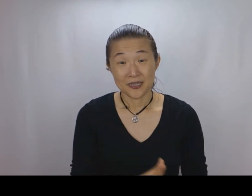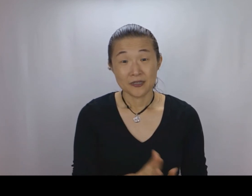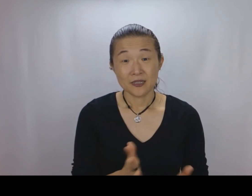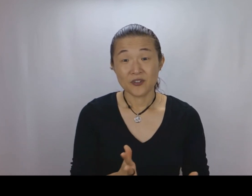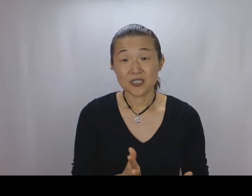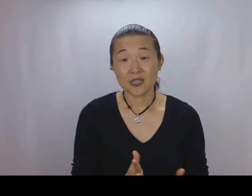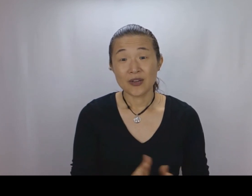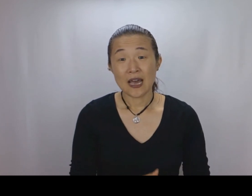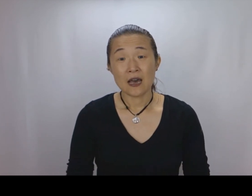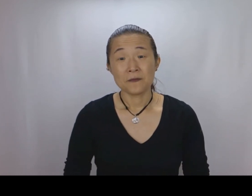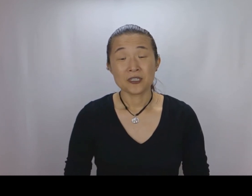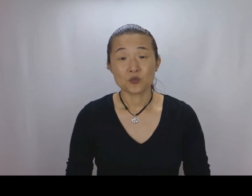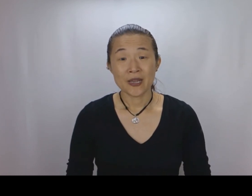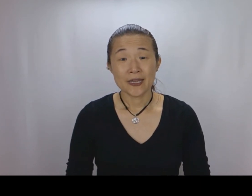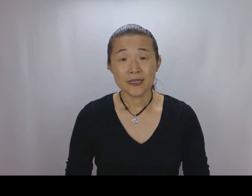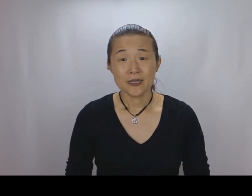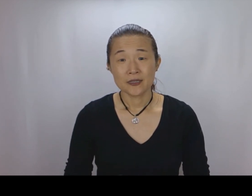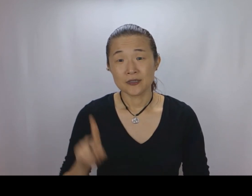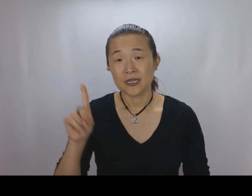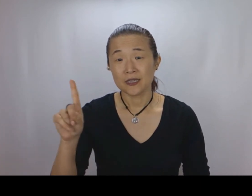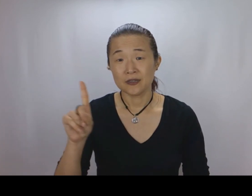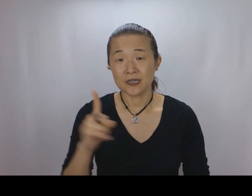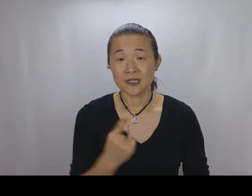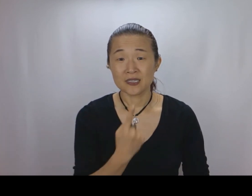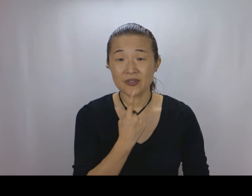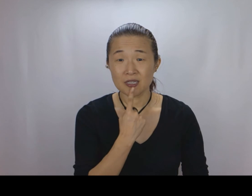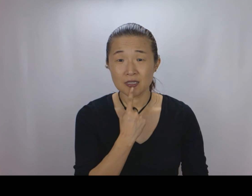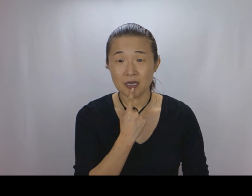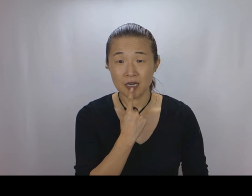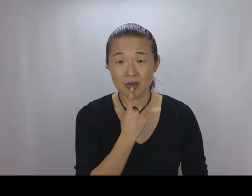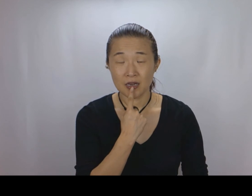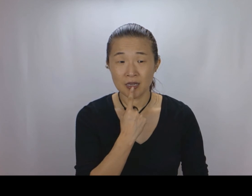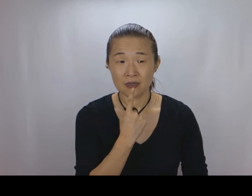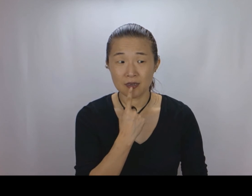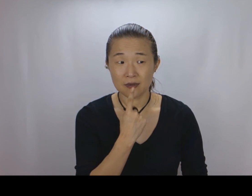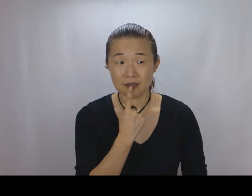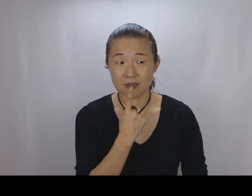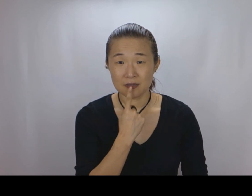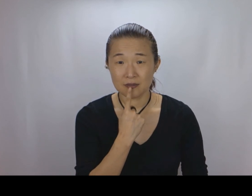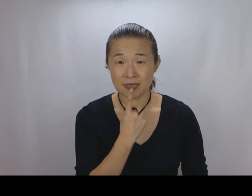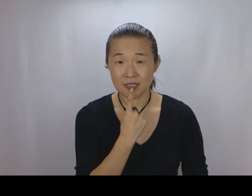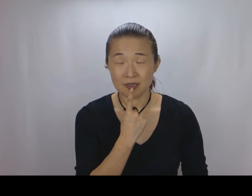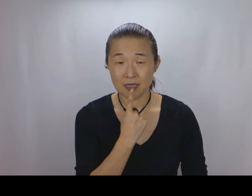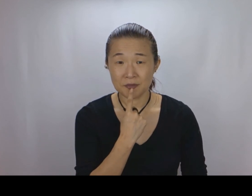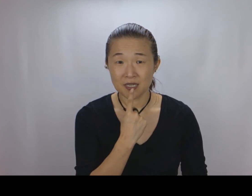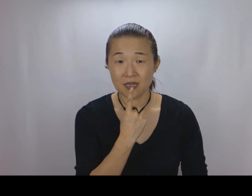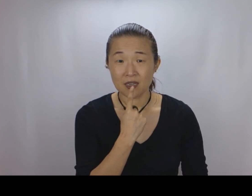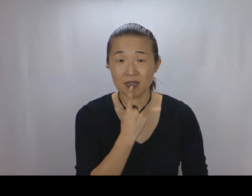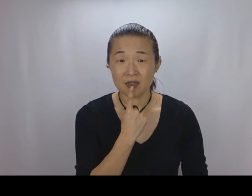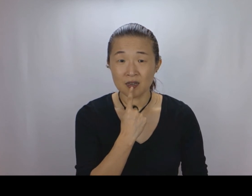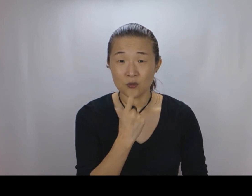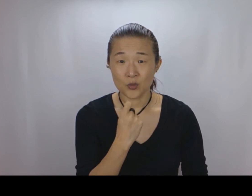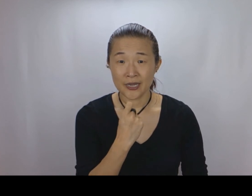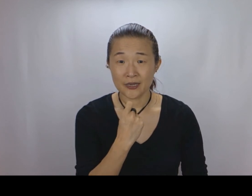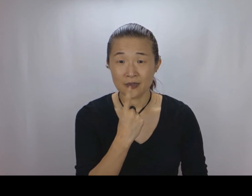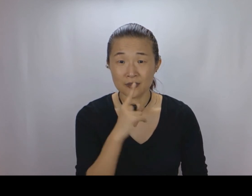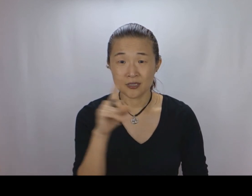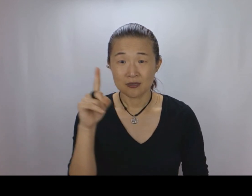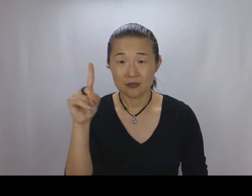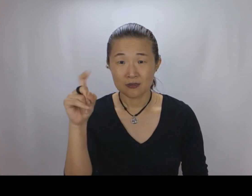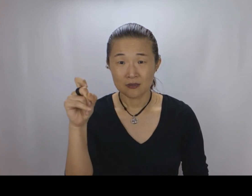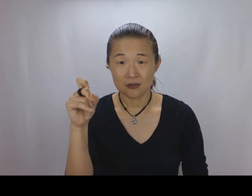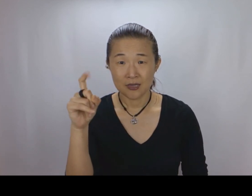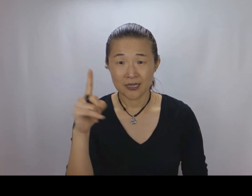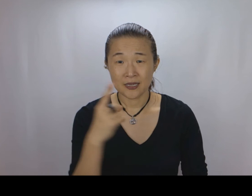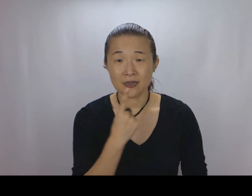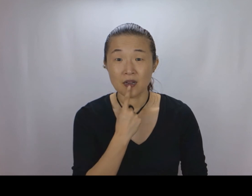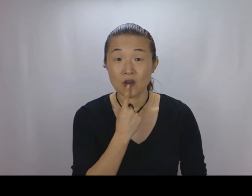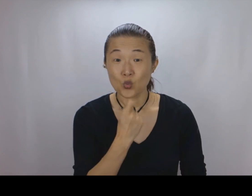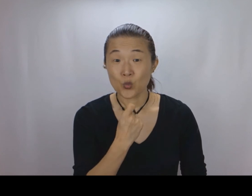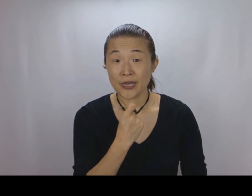So, the first color we have up is red. You take your index finger and right to your lips and red just like that, red.